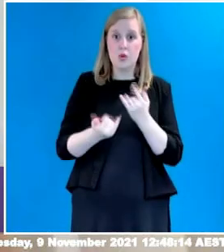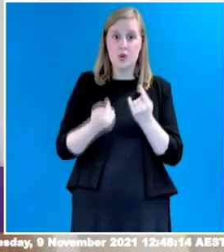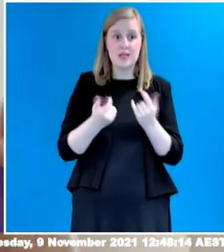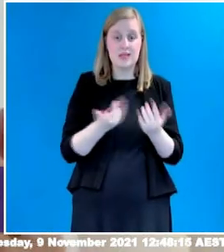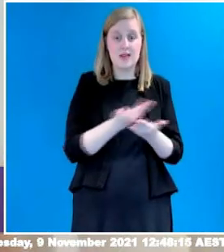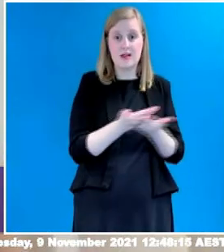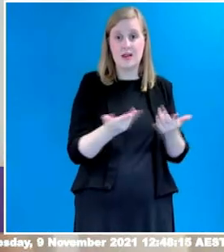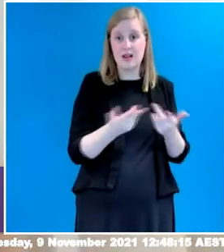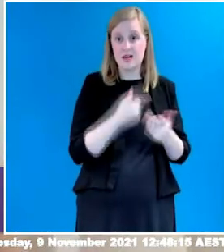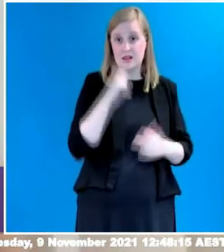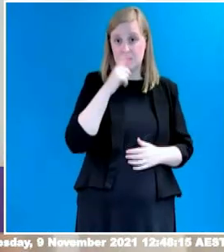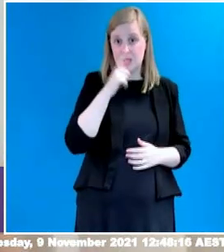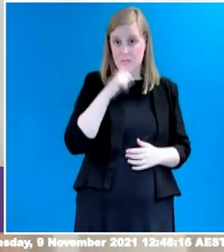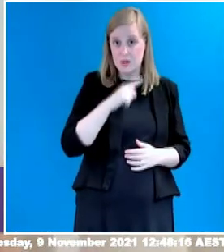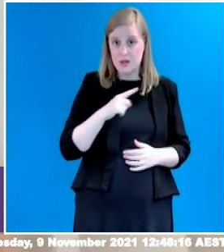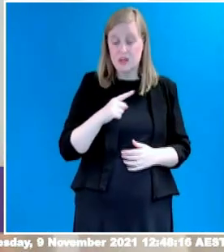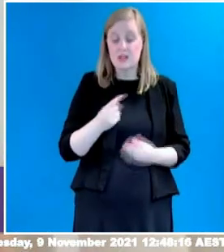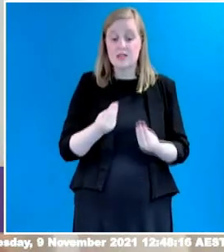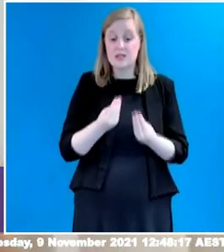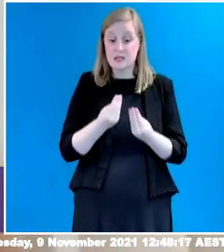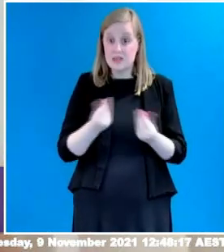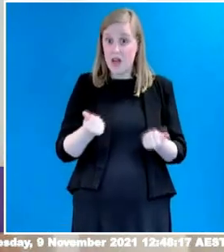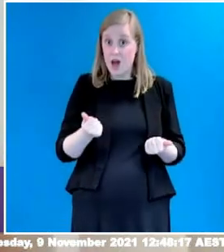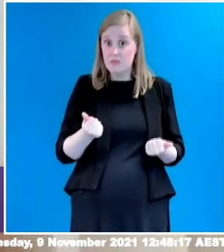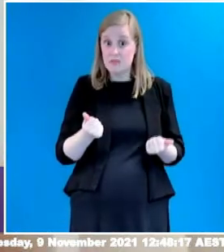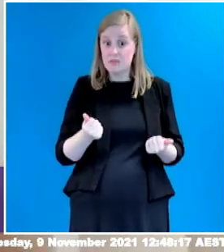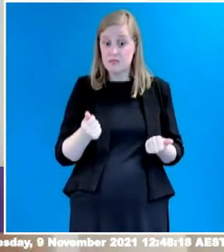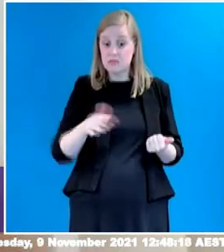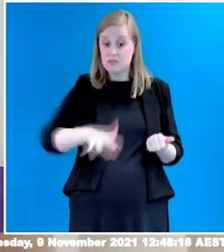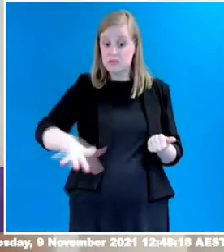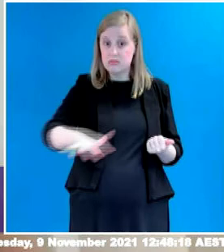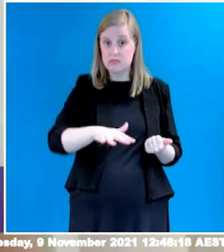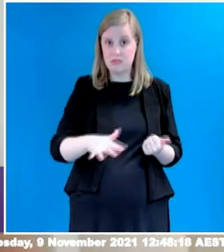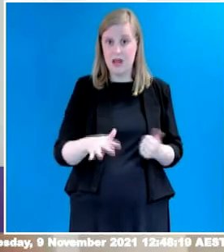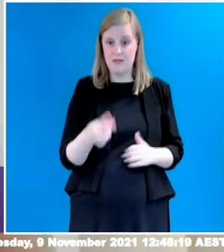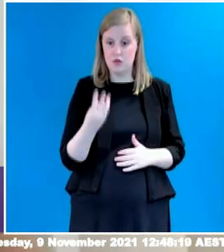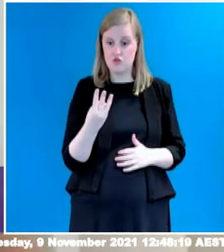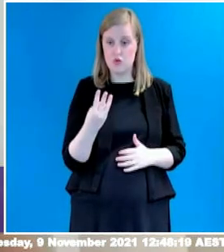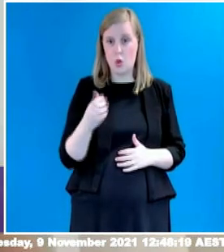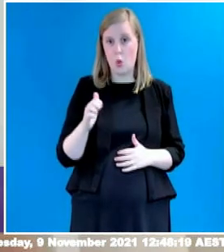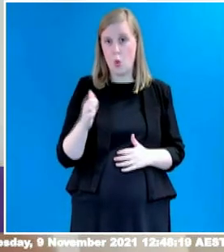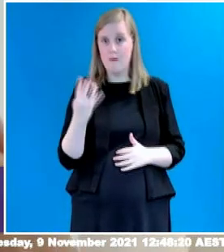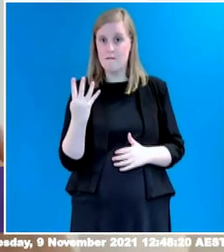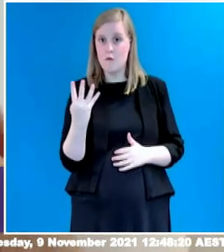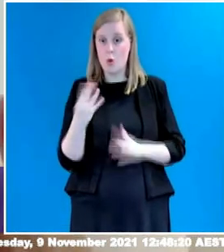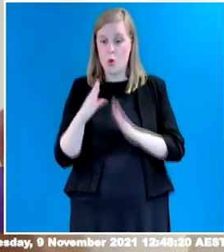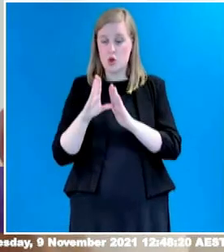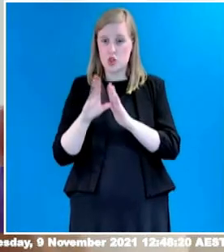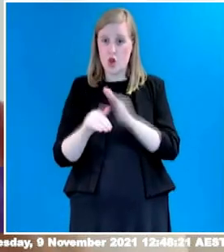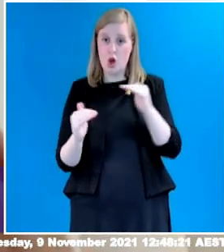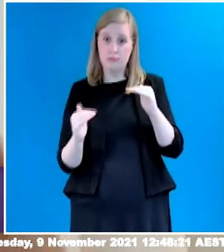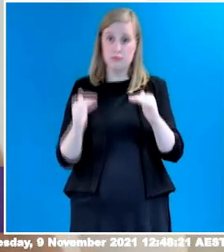or four times bullying levels. But what people have also said is things like they are told to their face,